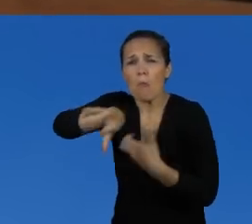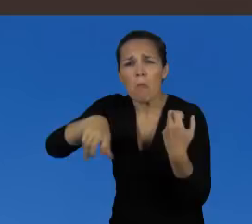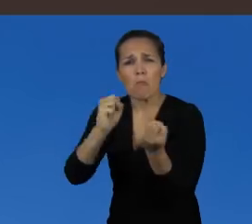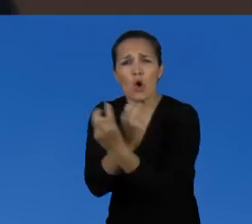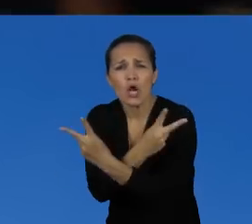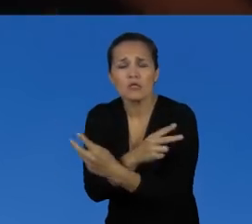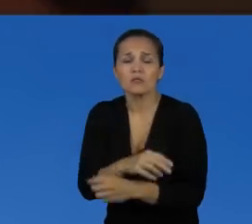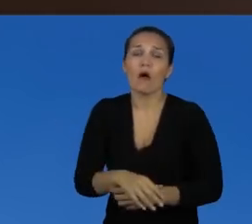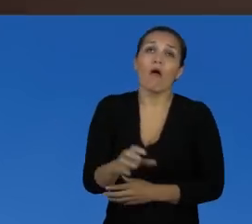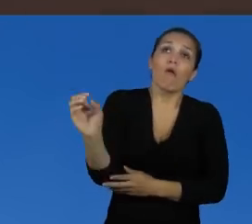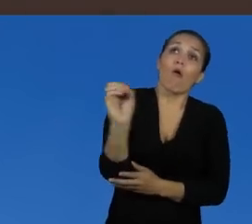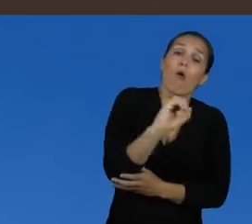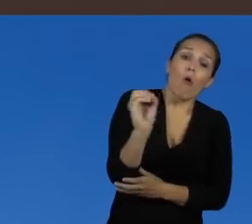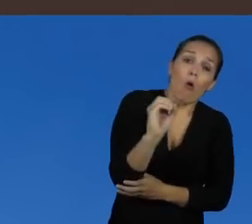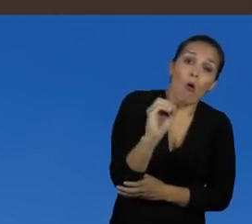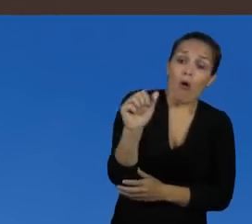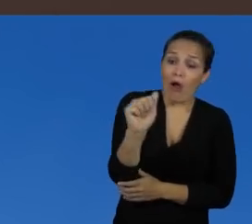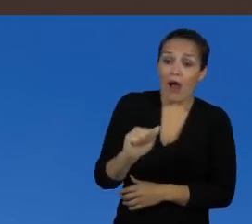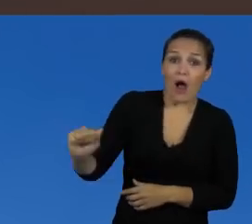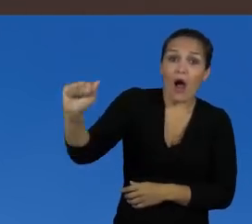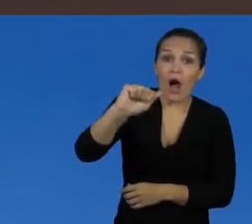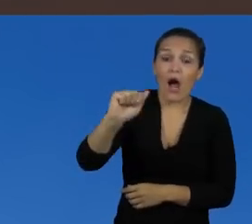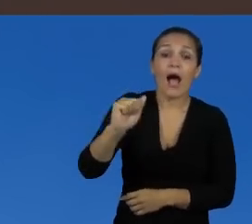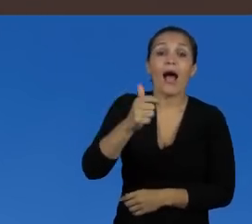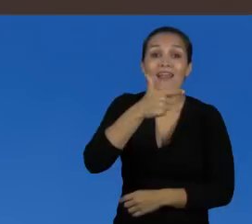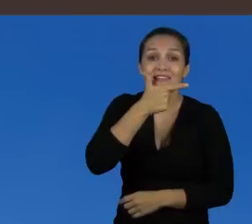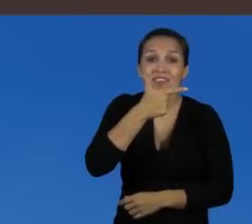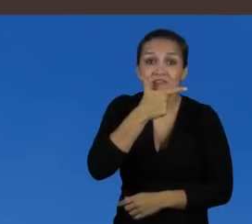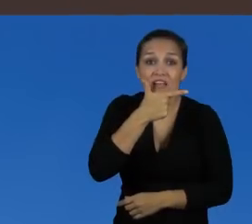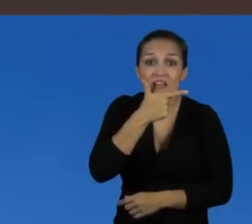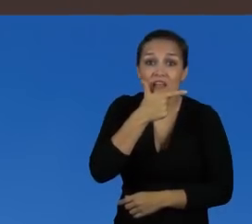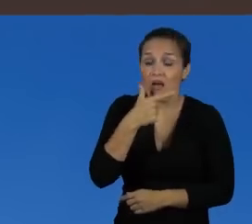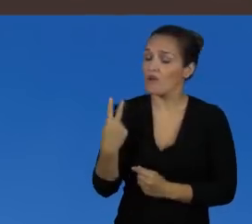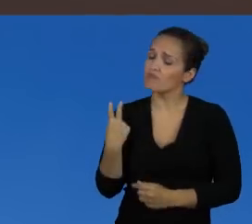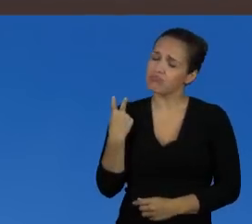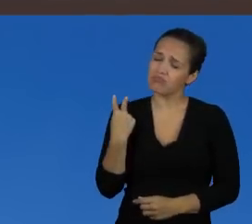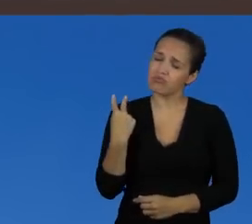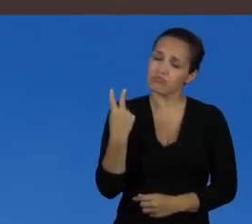lesbian women who are denied a pension after their partner dies...